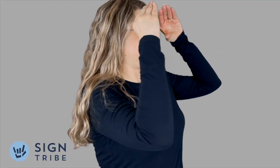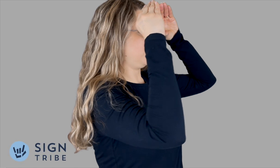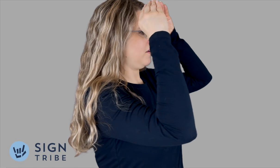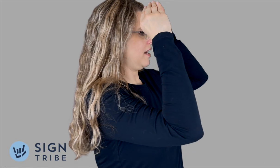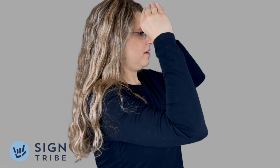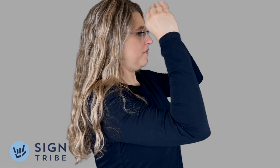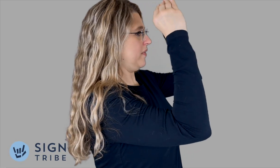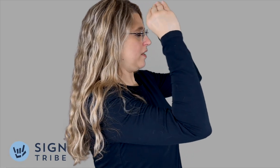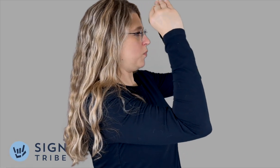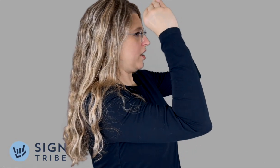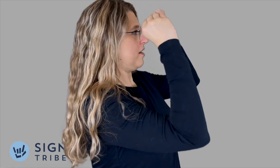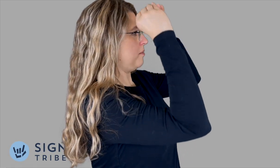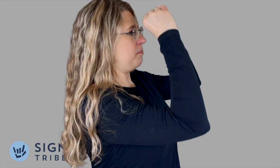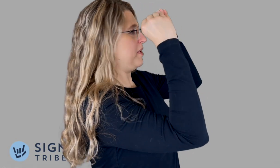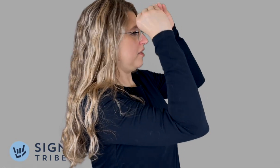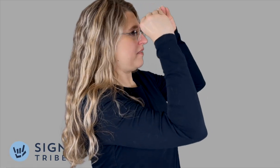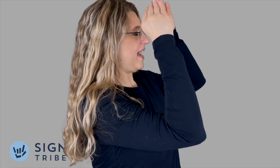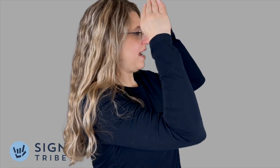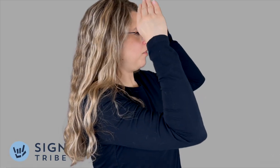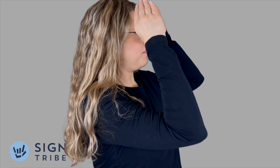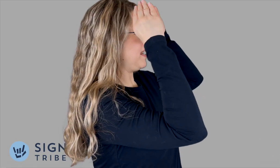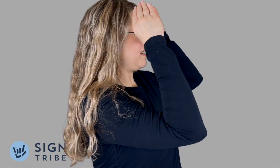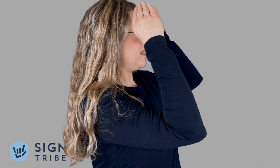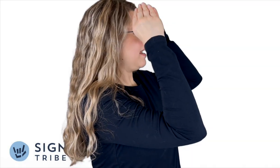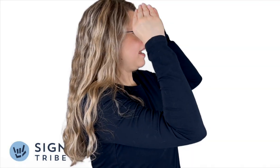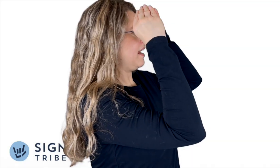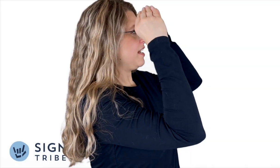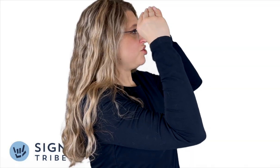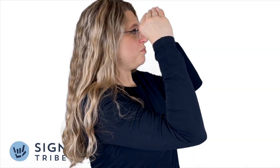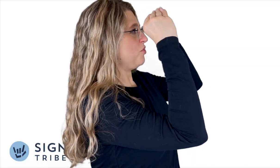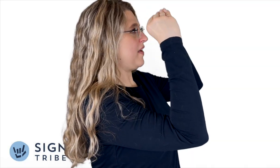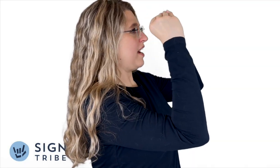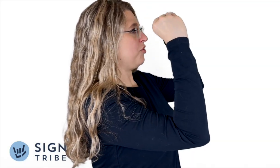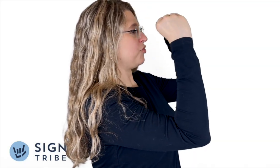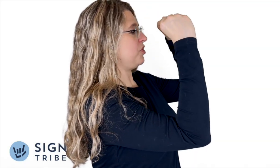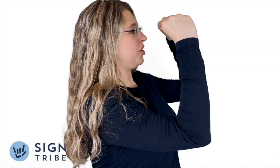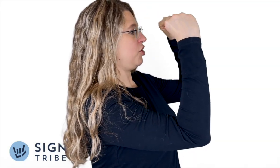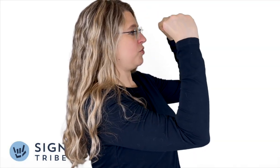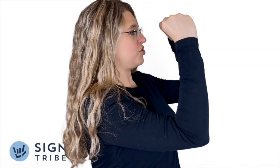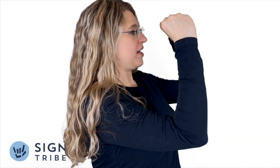here kind of like where a bill of a hat would be. And as you move out, you're going to close your